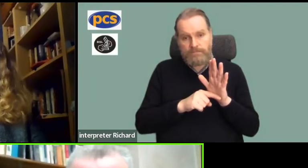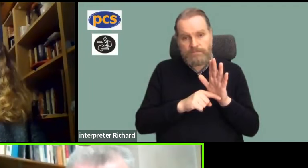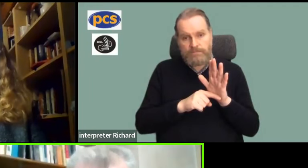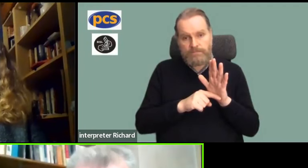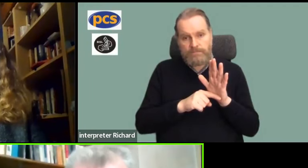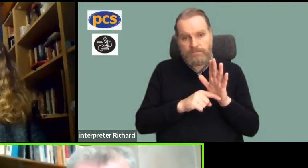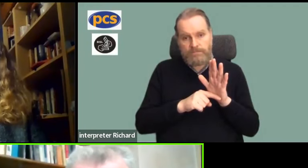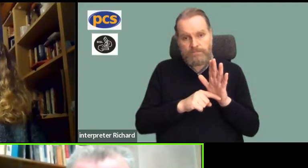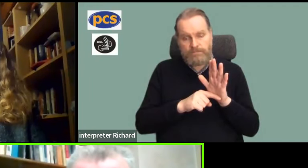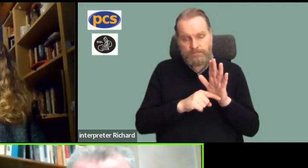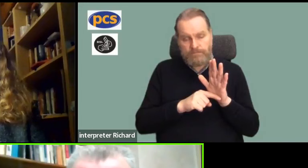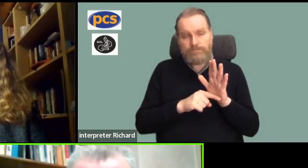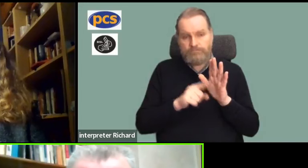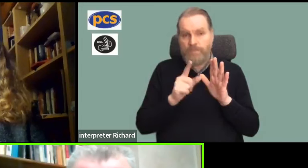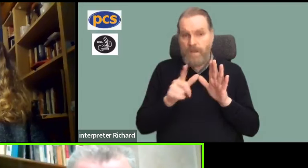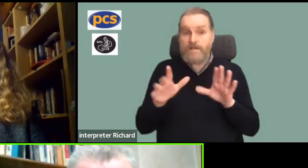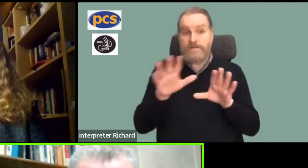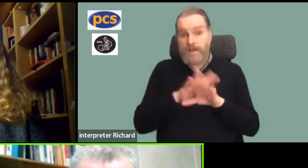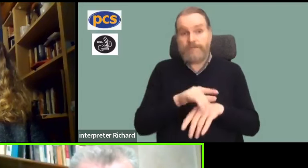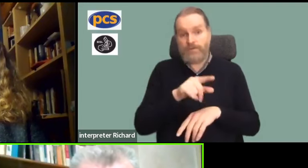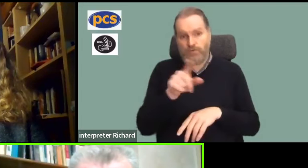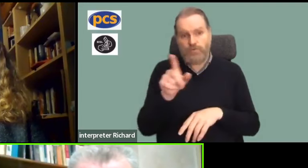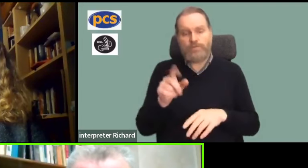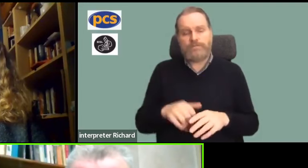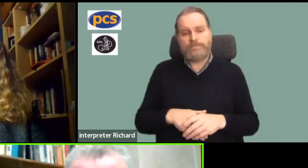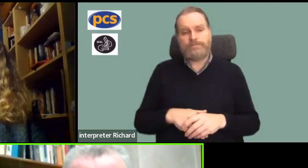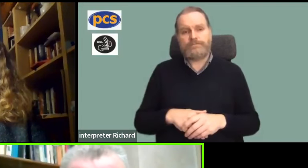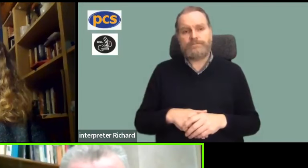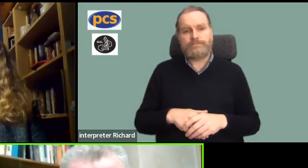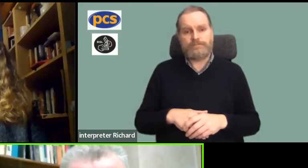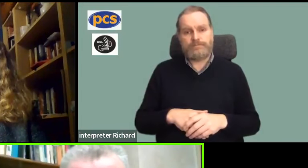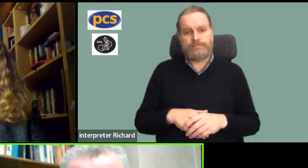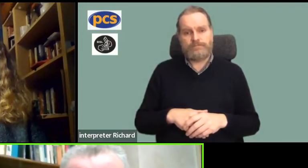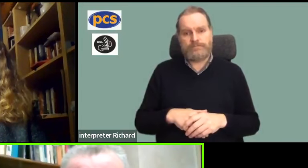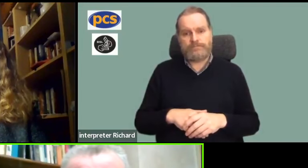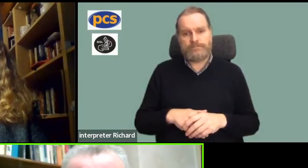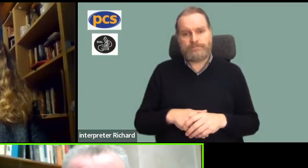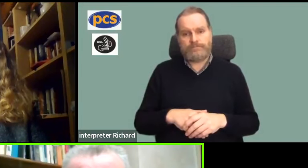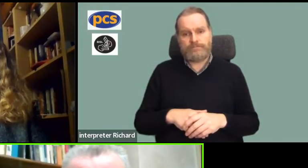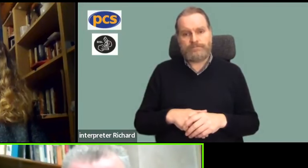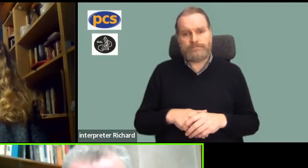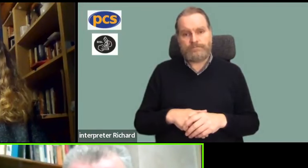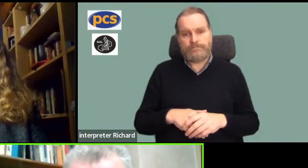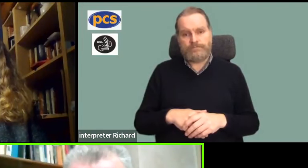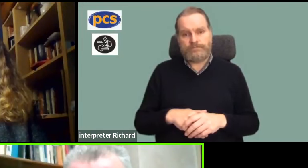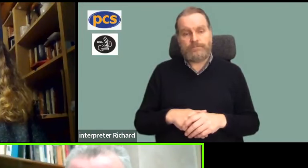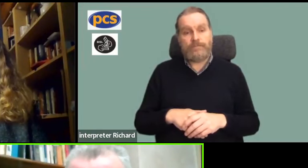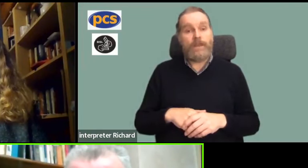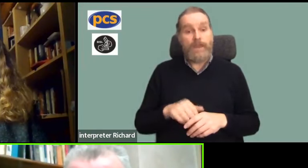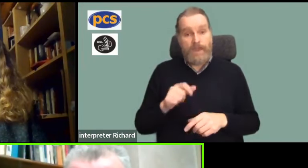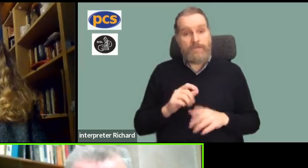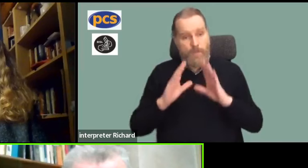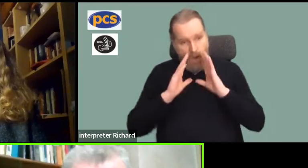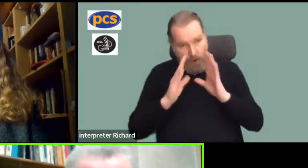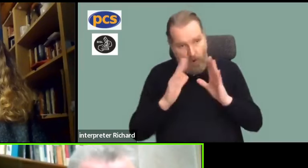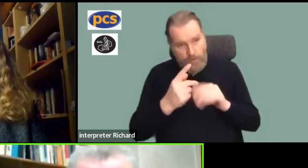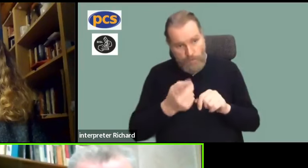Everyone has who has been notified under legal sort of sort of very clearly egal structures, who's egal structures, who's on strike